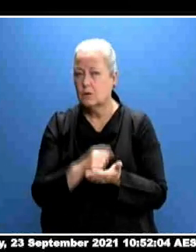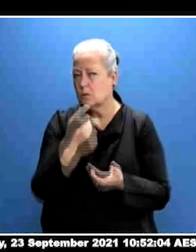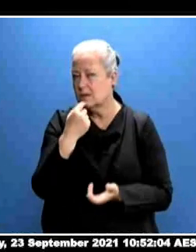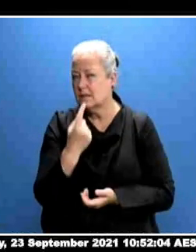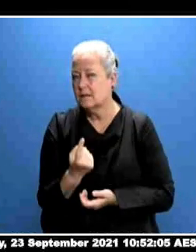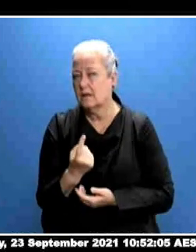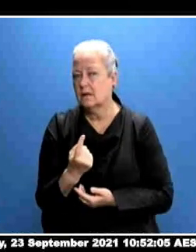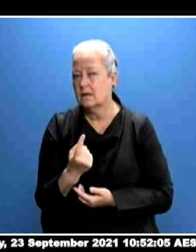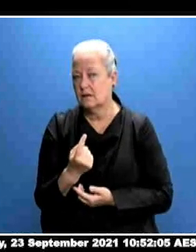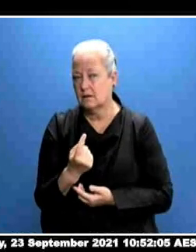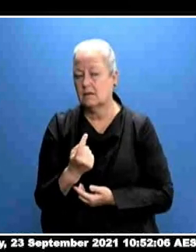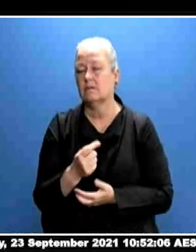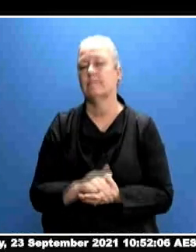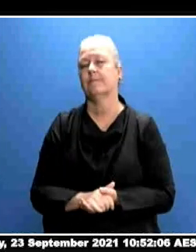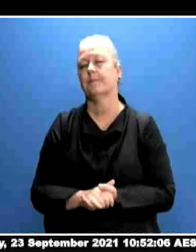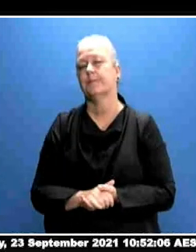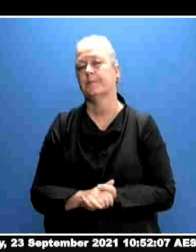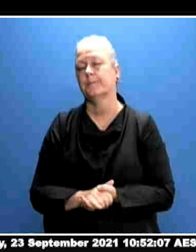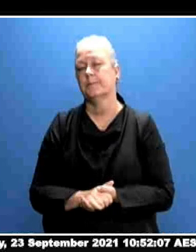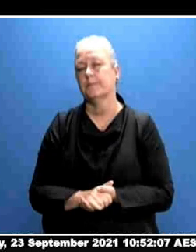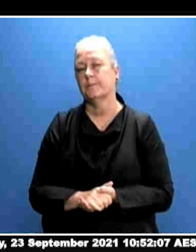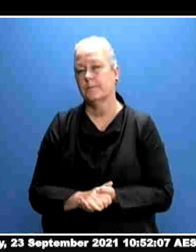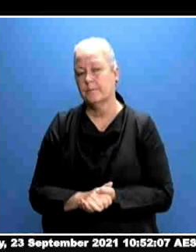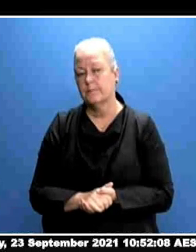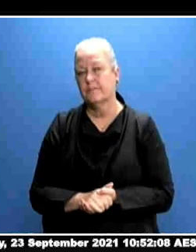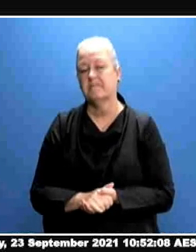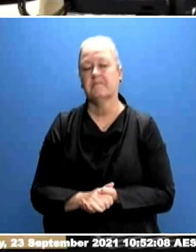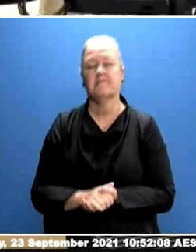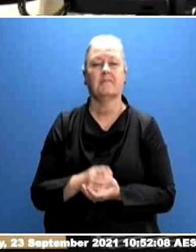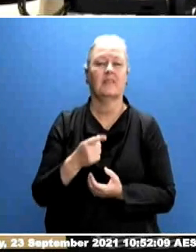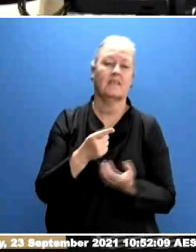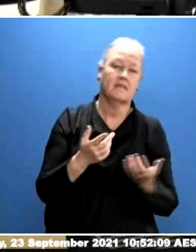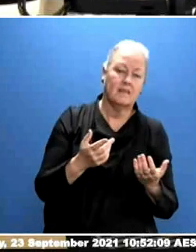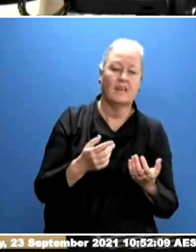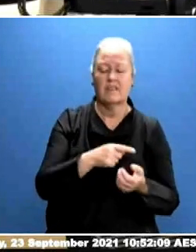Where resources might be allocated in a preventative way,